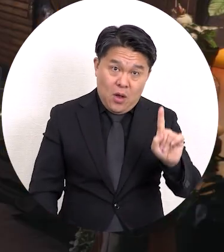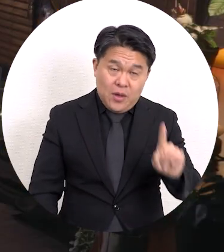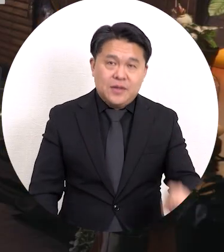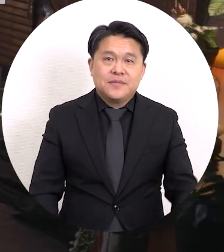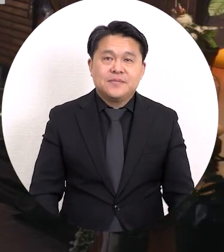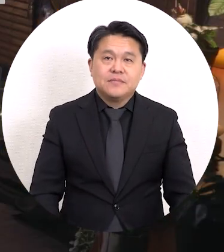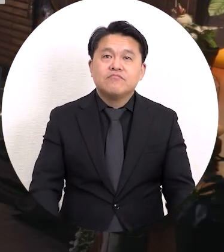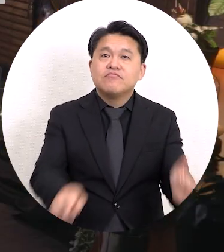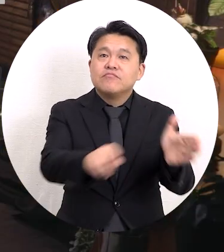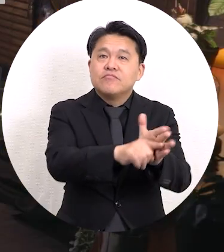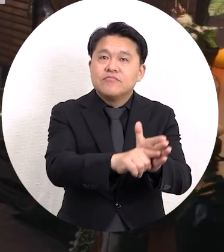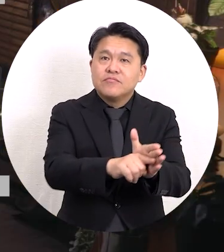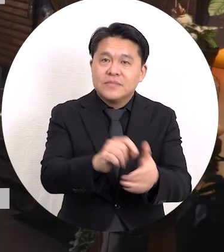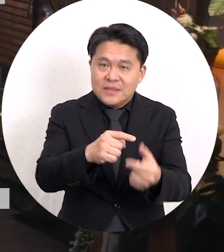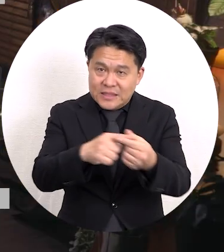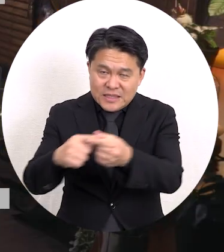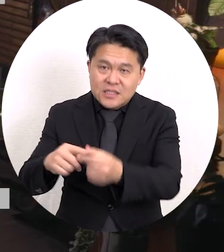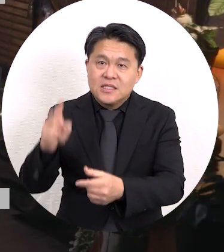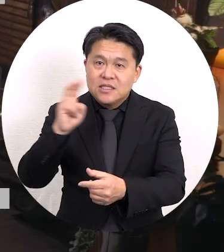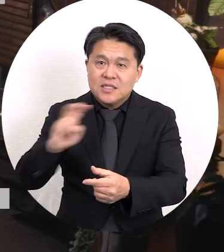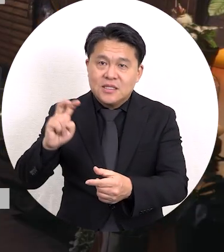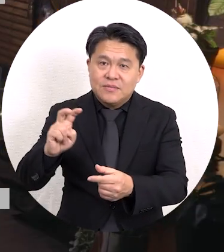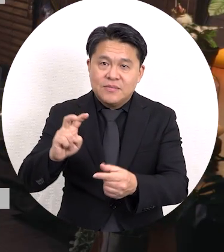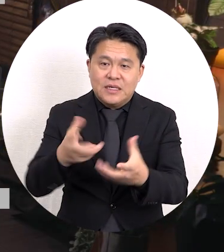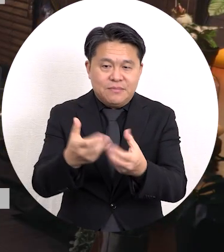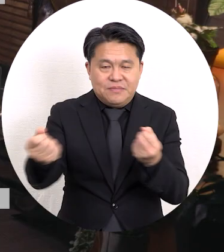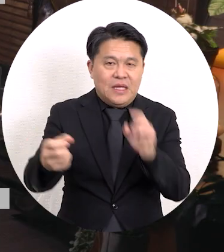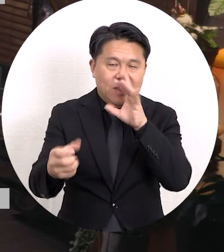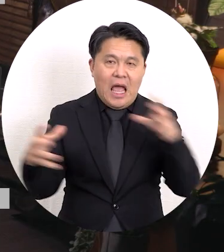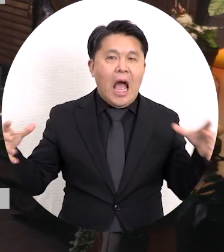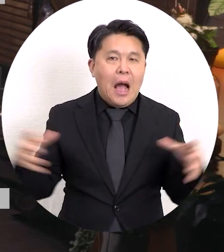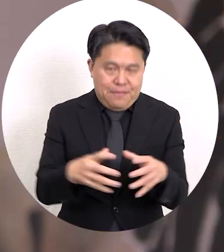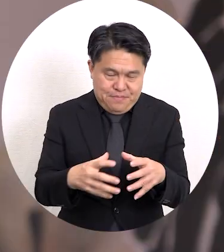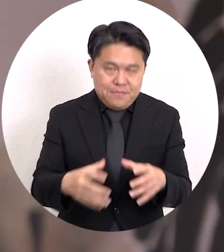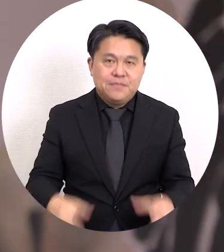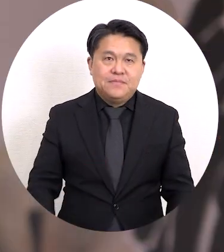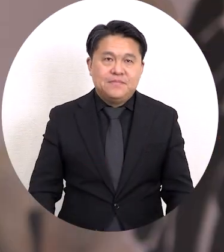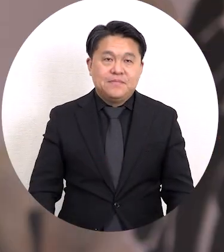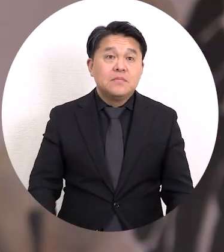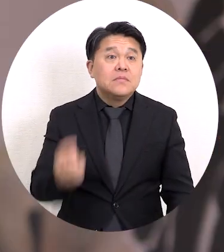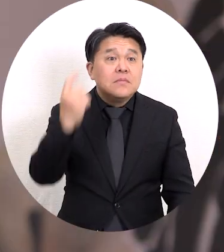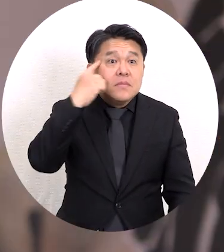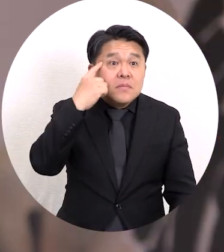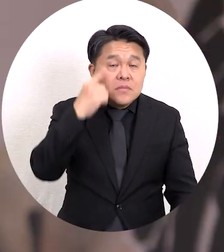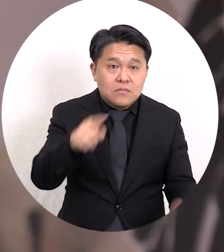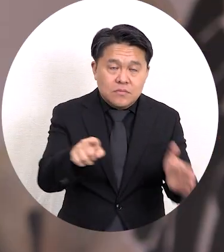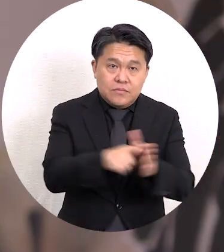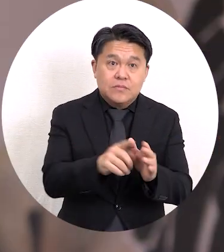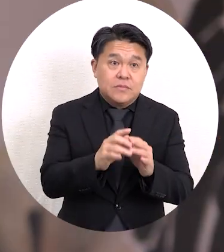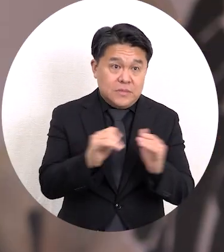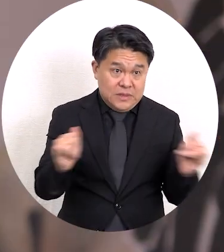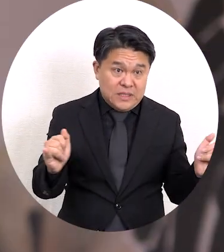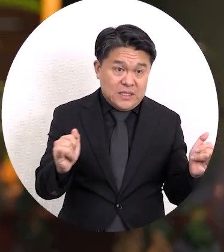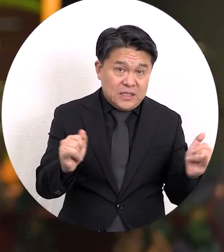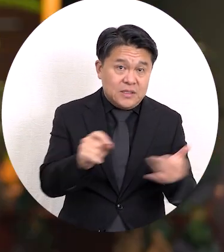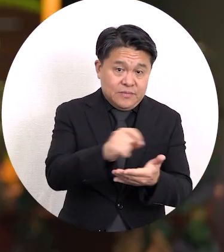religion, writing, and music can never be separated. This is because religion encompasses doctrine,